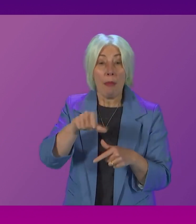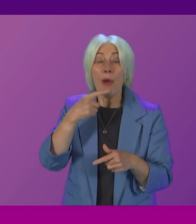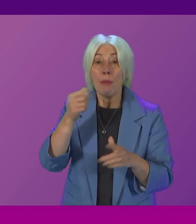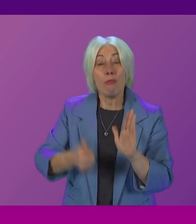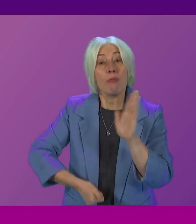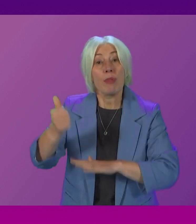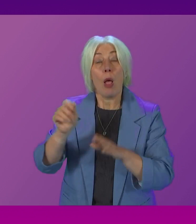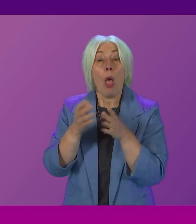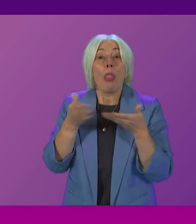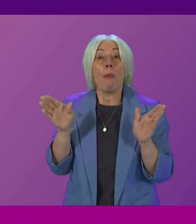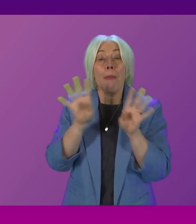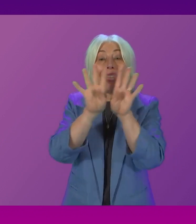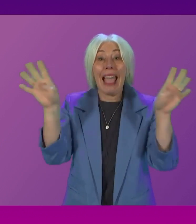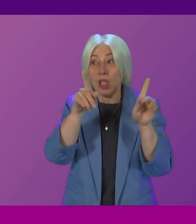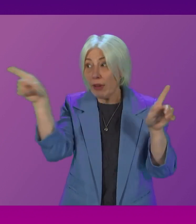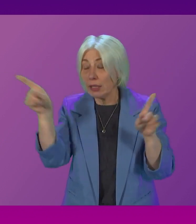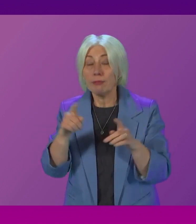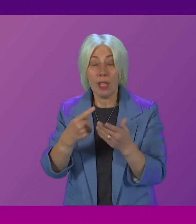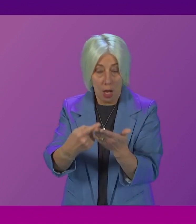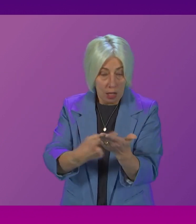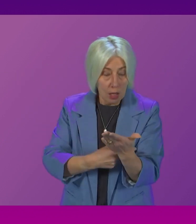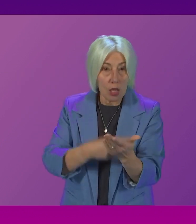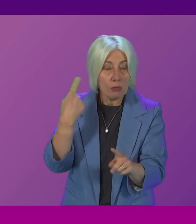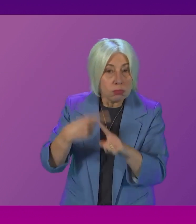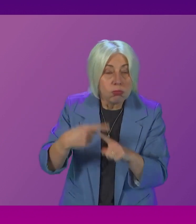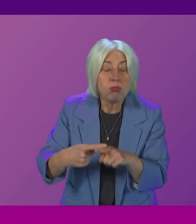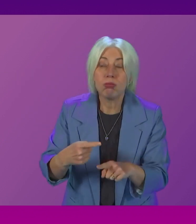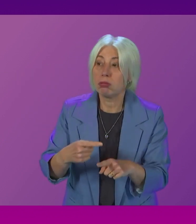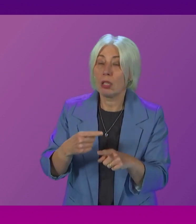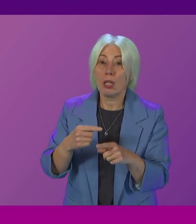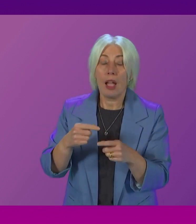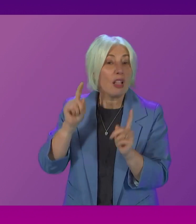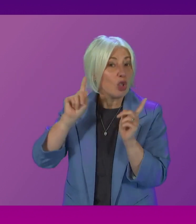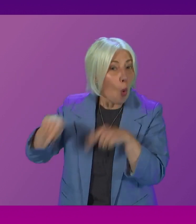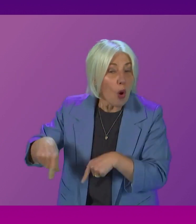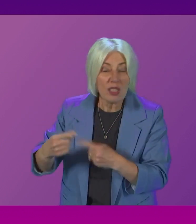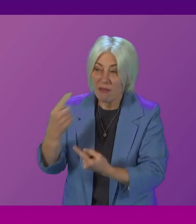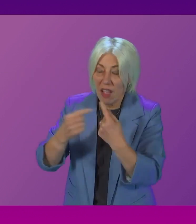Legislation has been rushed, criticism ignored and women silenced. Does the First Minister agree